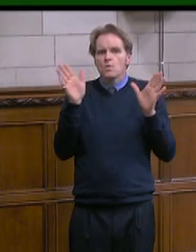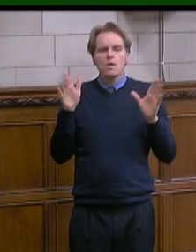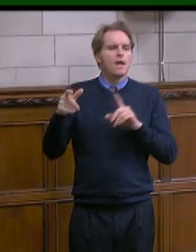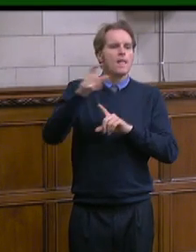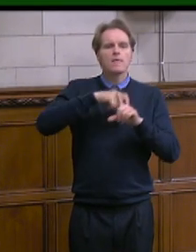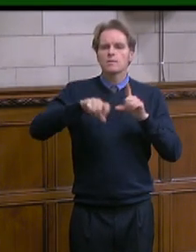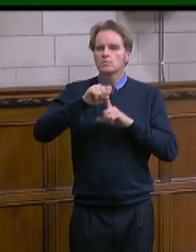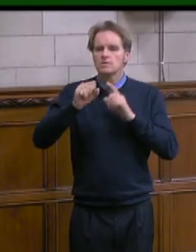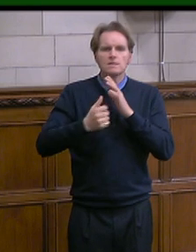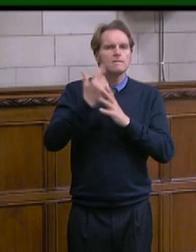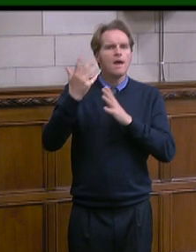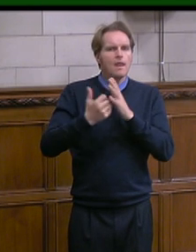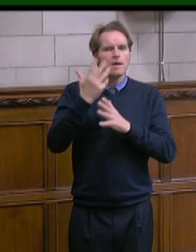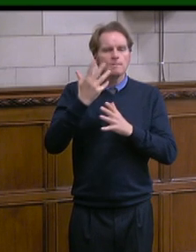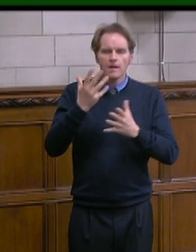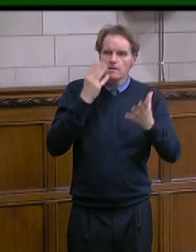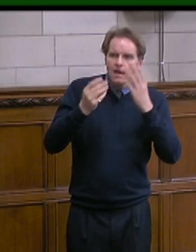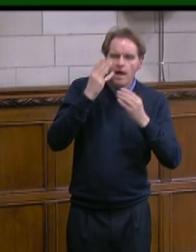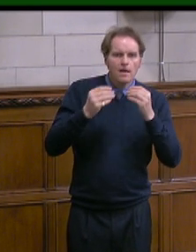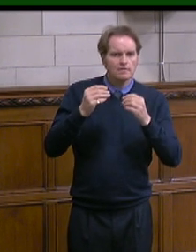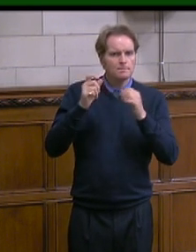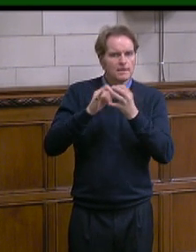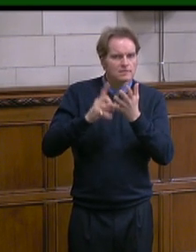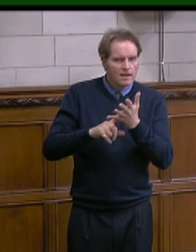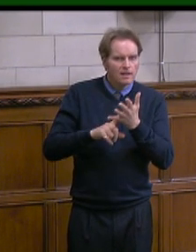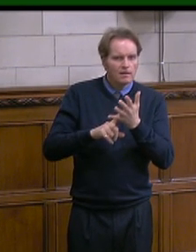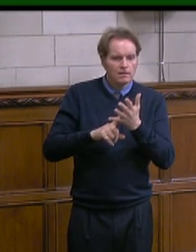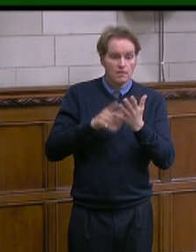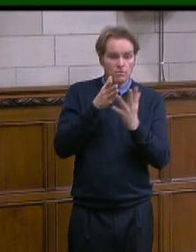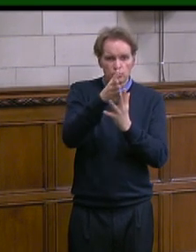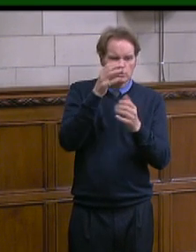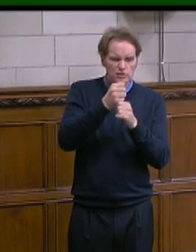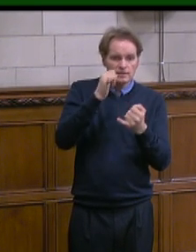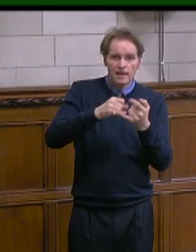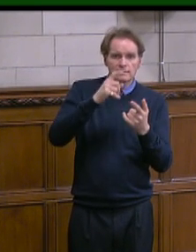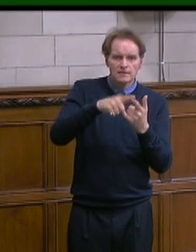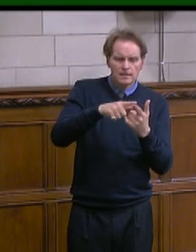development of a BSL GCSE and the inclusion of BSL as a curriculum subject.